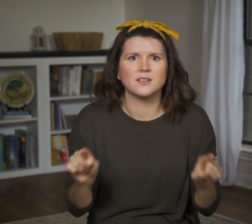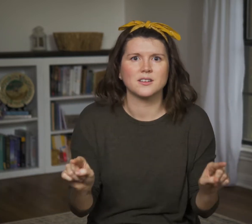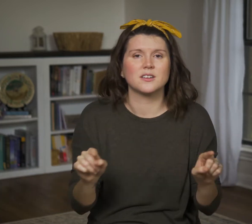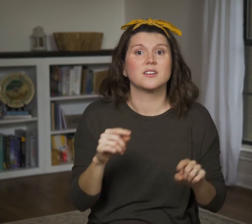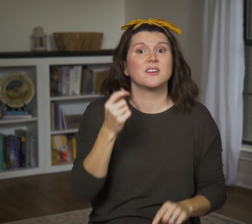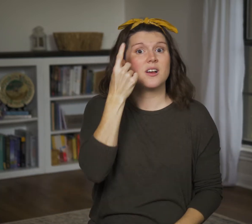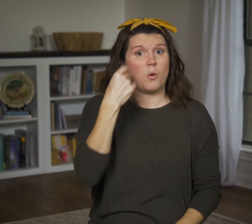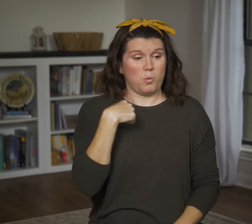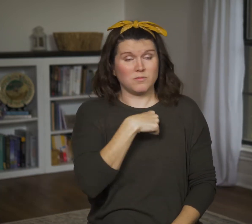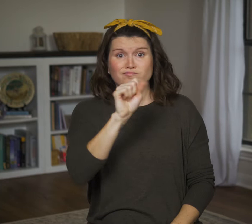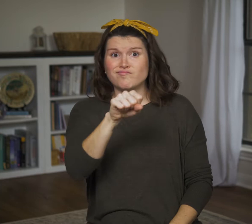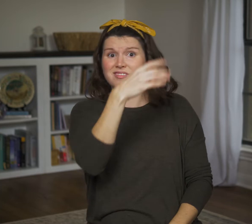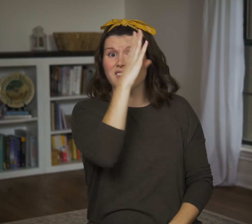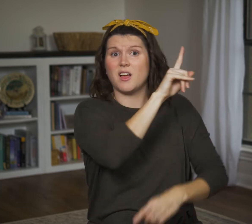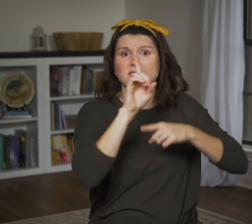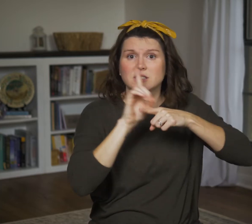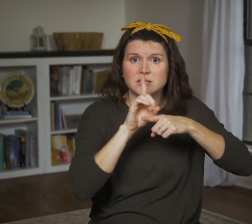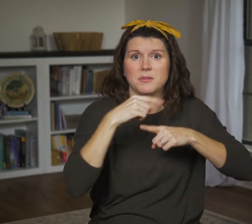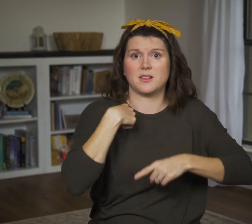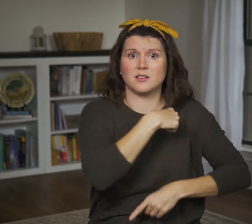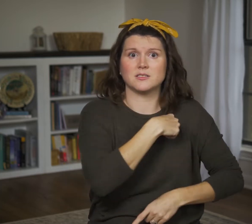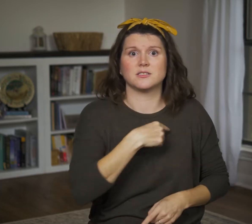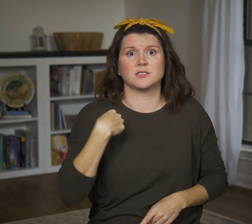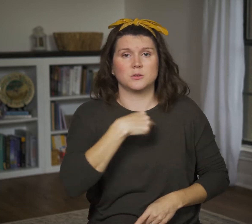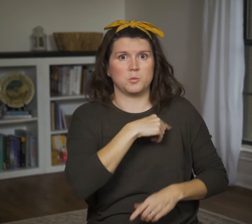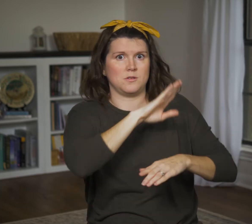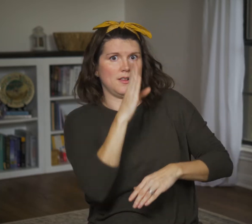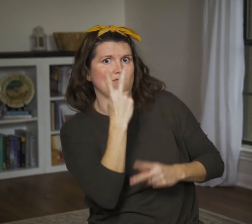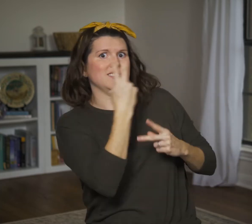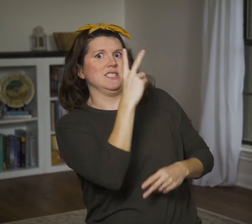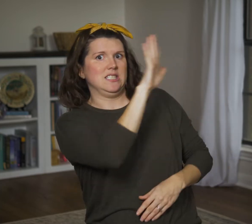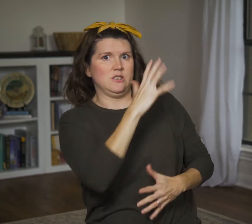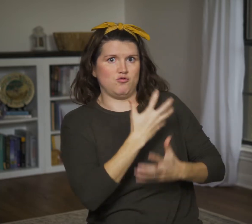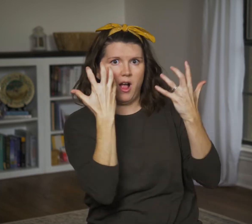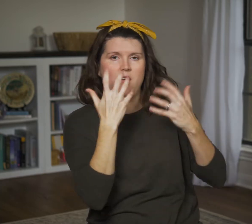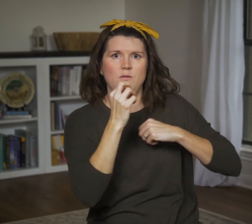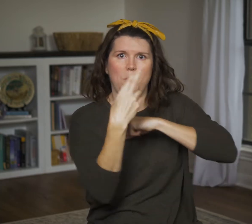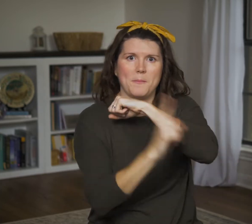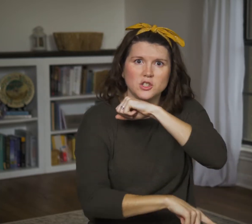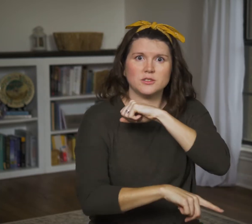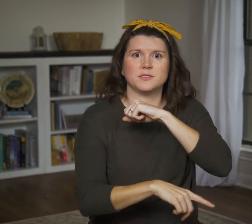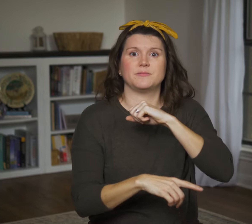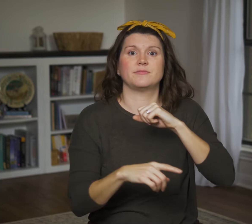We’ll be disciplined by Him, but we’ll never see His wrath or punishment.